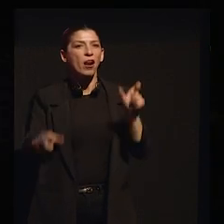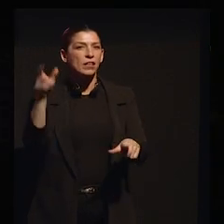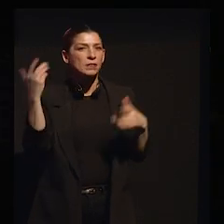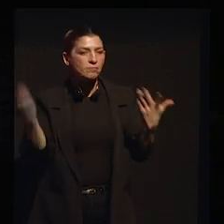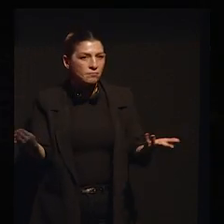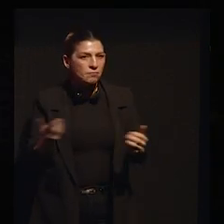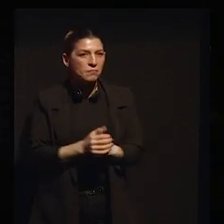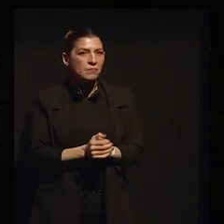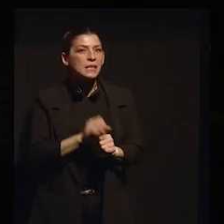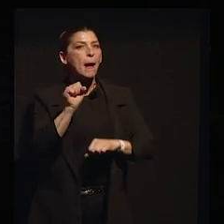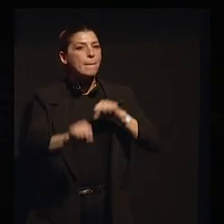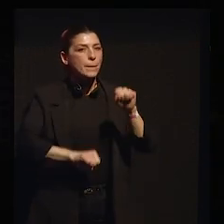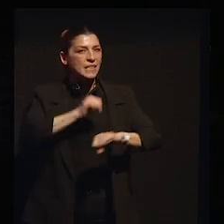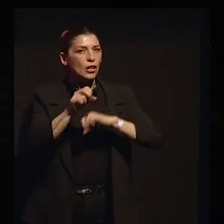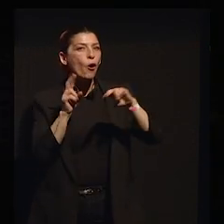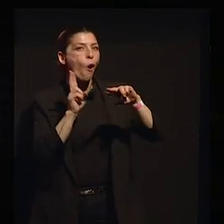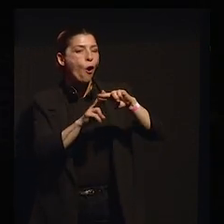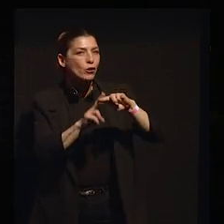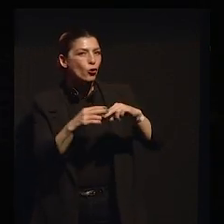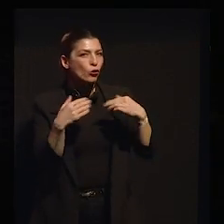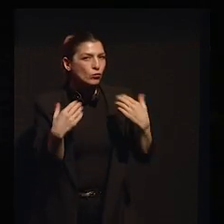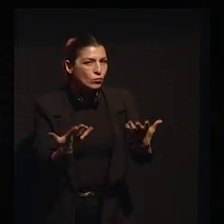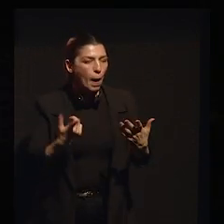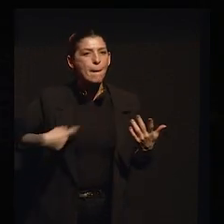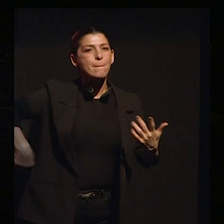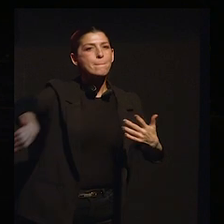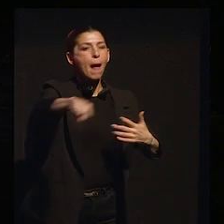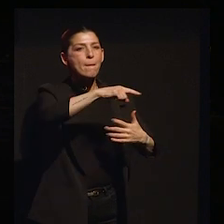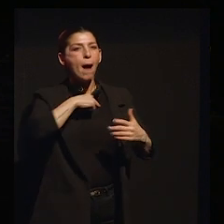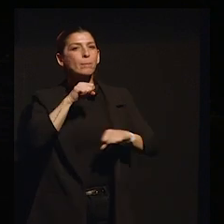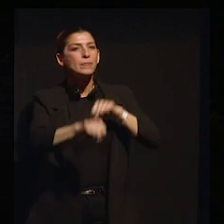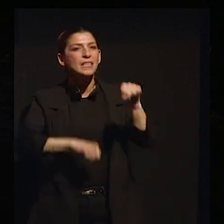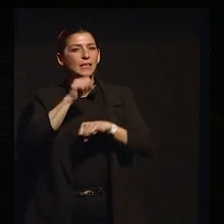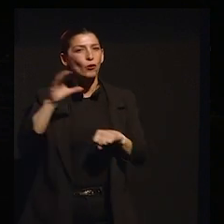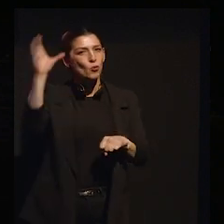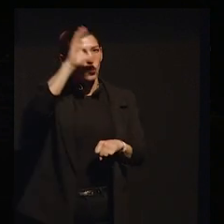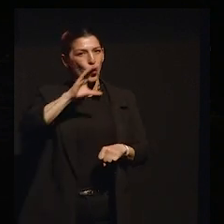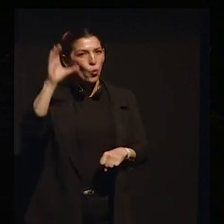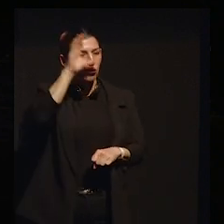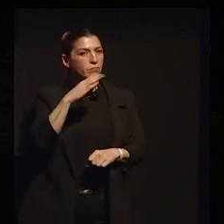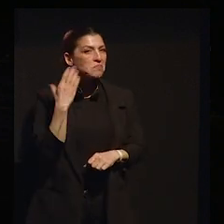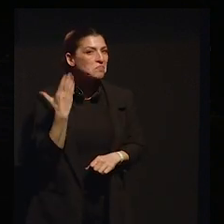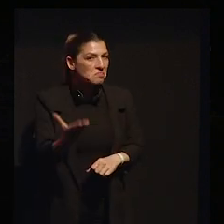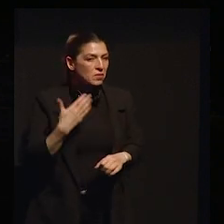We teach bicycle, we take women out on bicycle tours. Together, we try to organize bicycle tours.